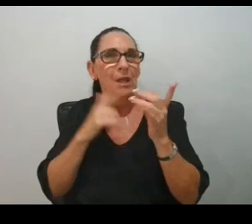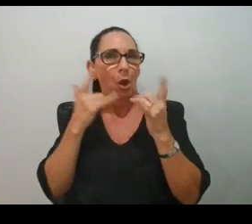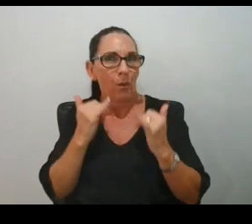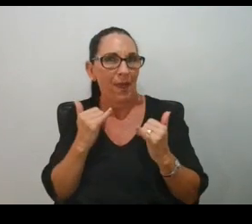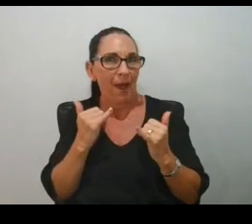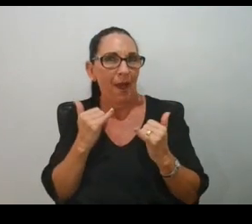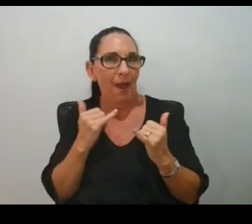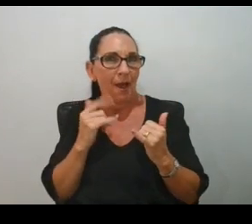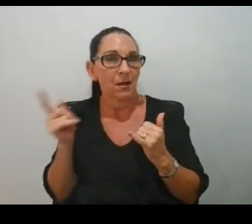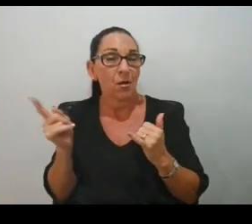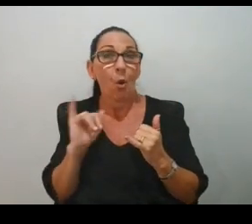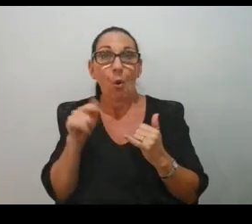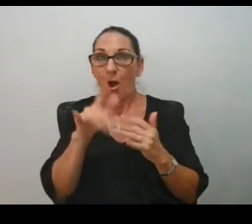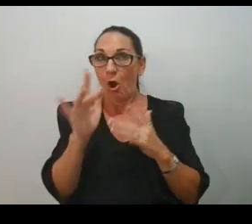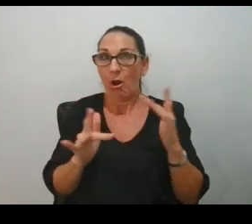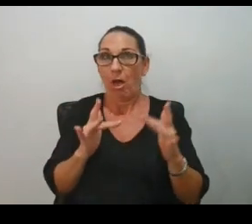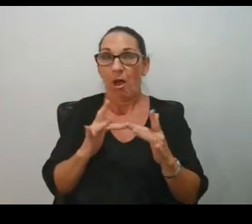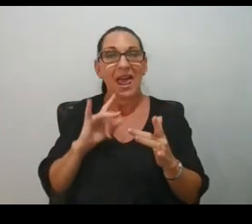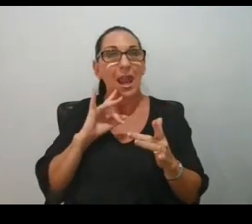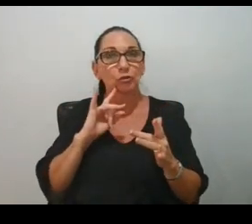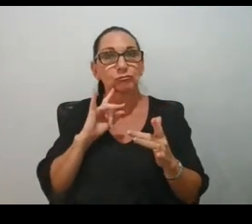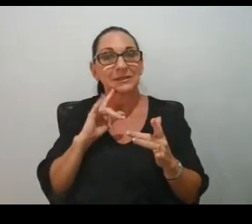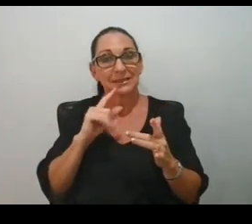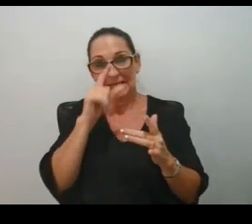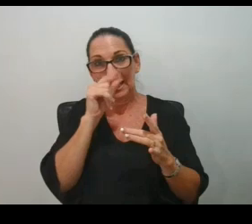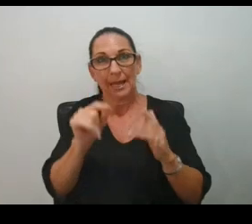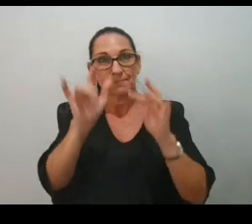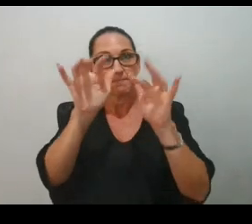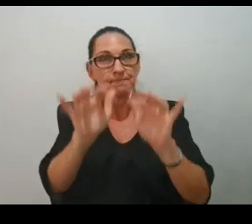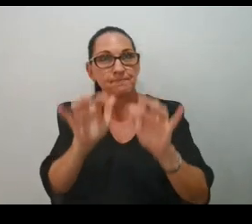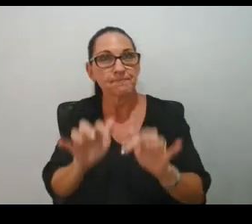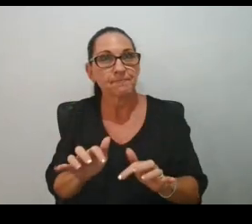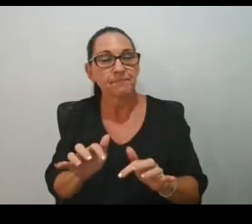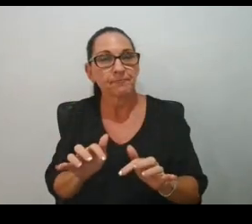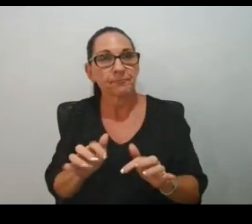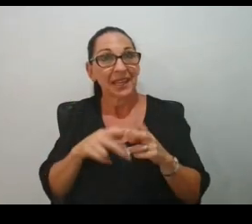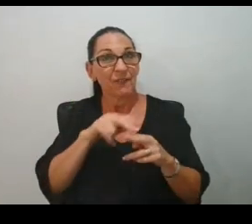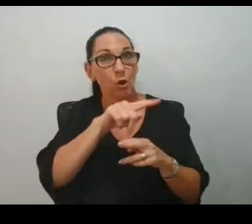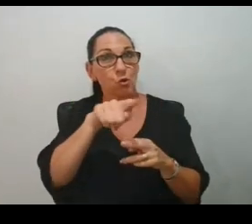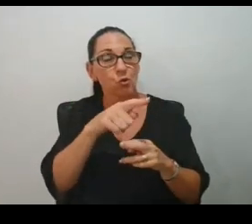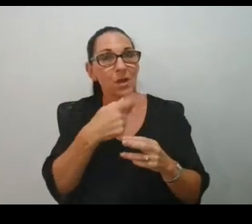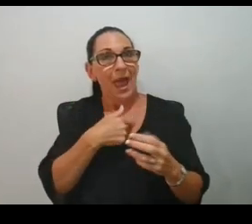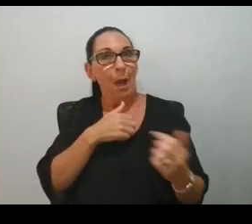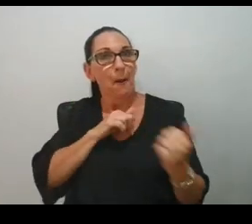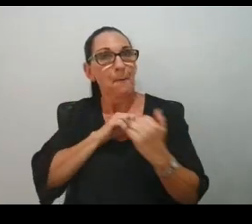online and if you're one of our partners or your client is working with one of our partners they